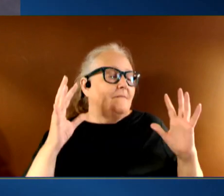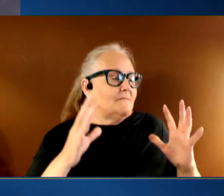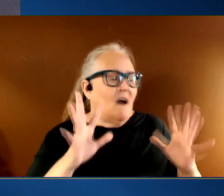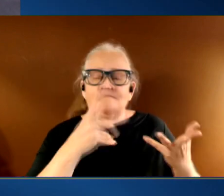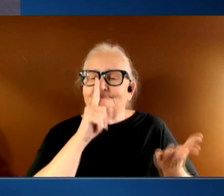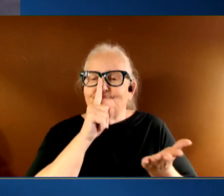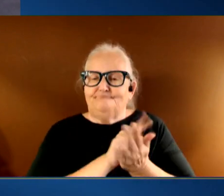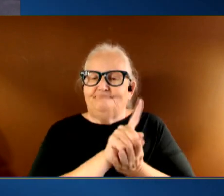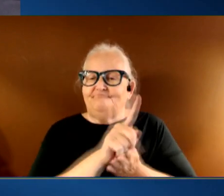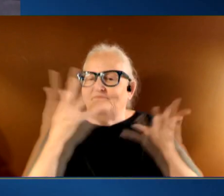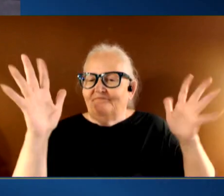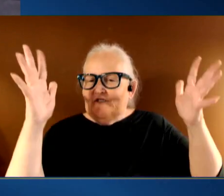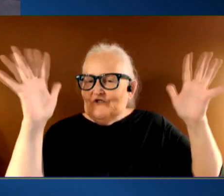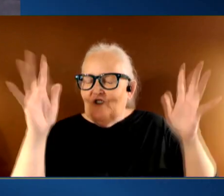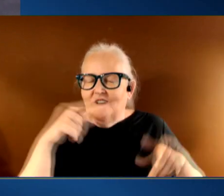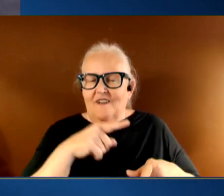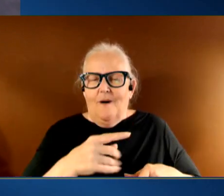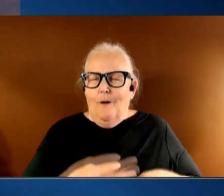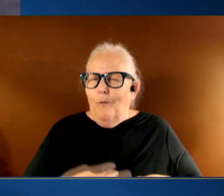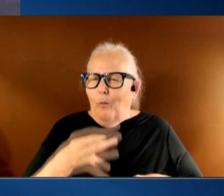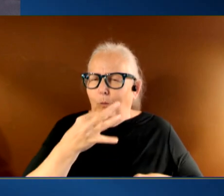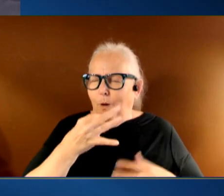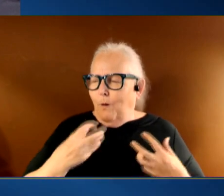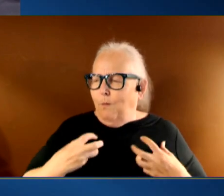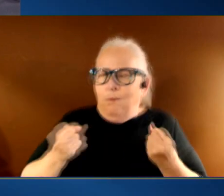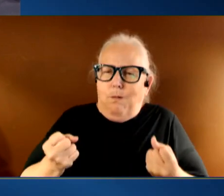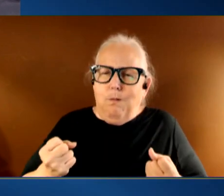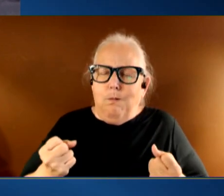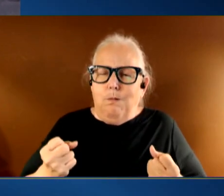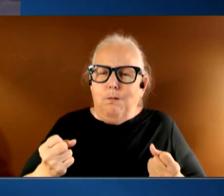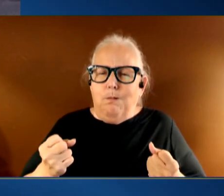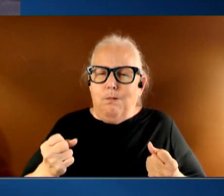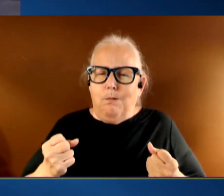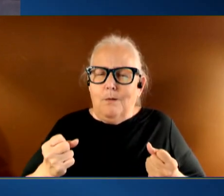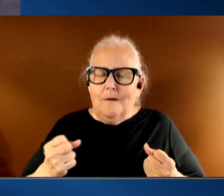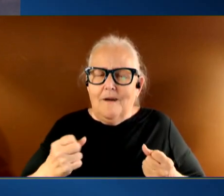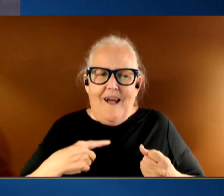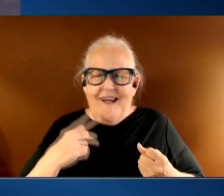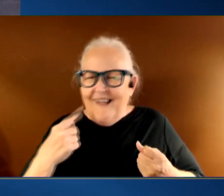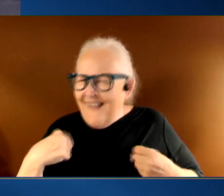most resilient kids I had ever worked with. And I didn't know that much about